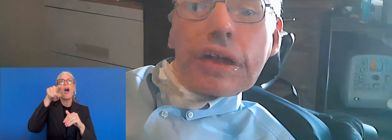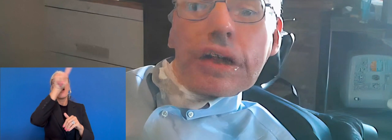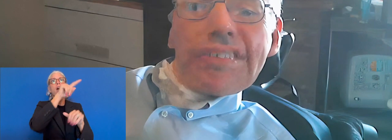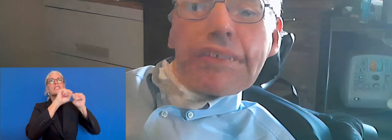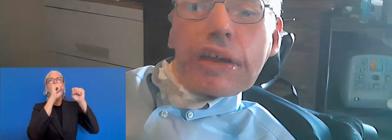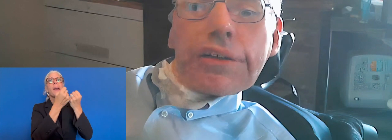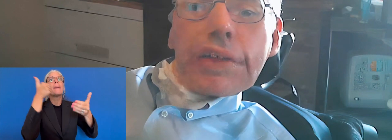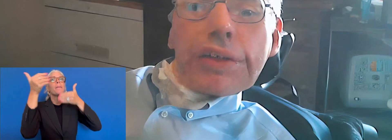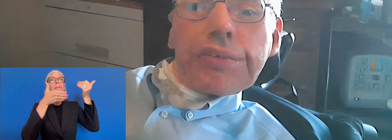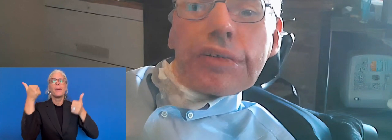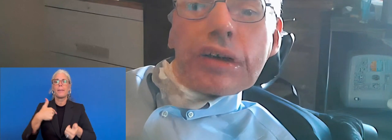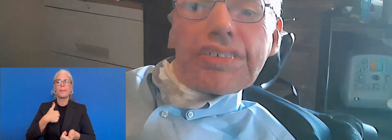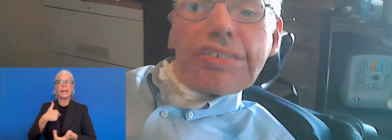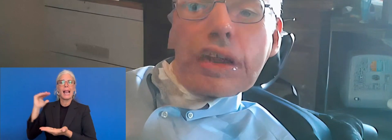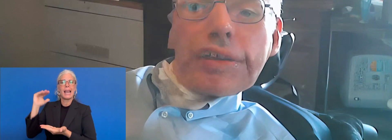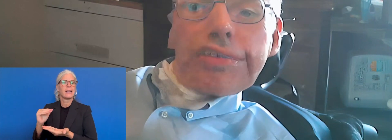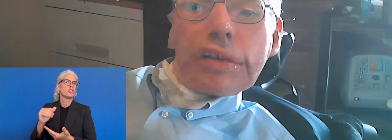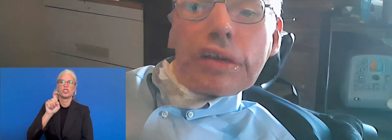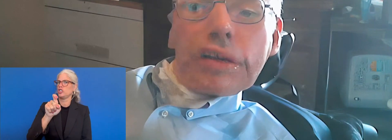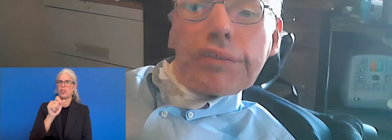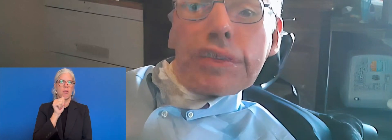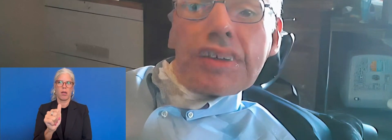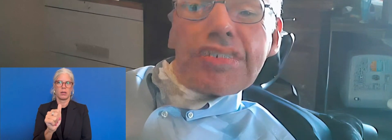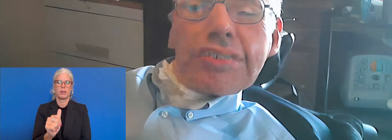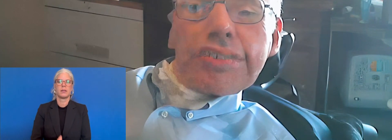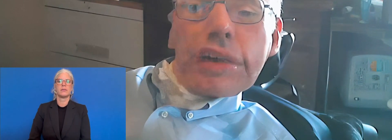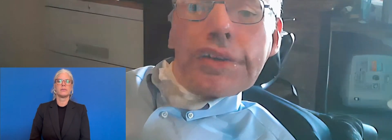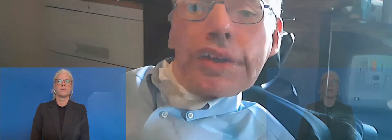a fair and equal status with the rest of society.